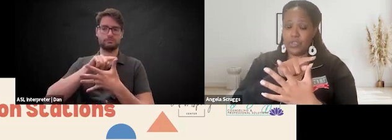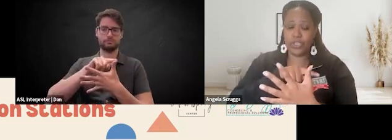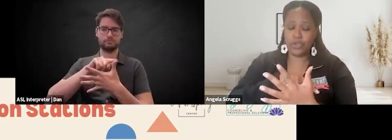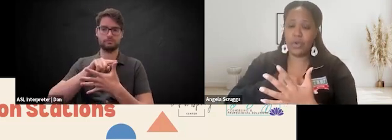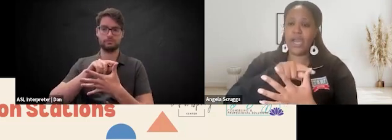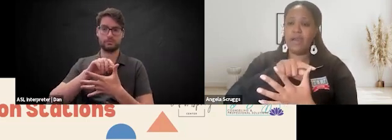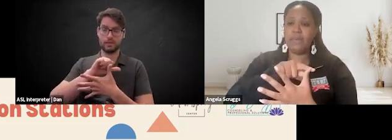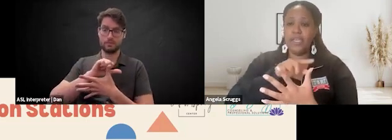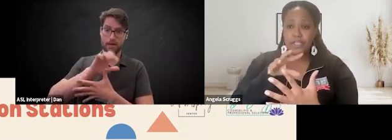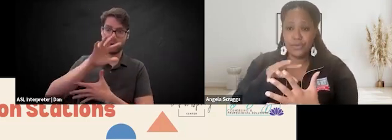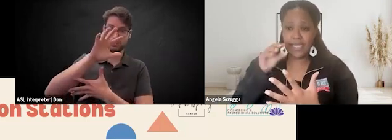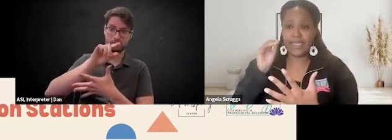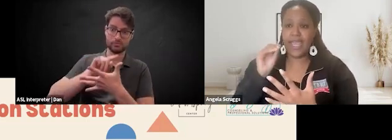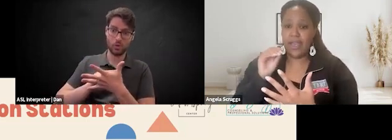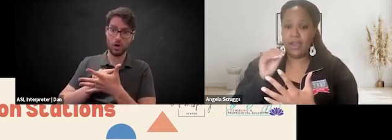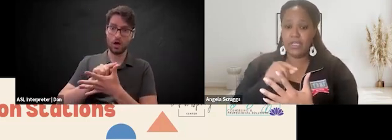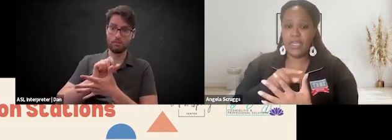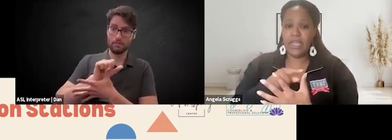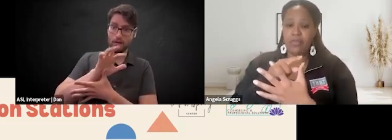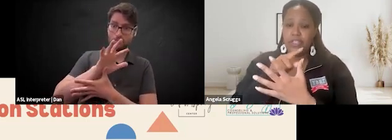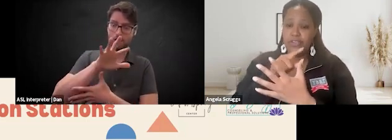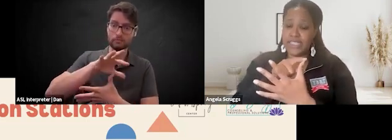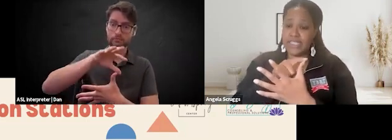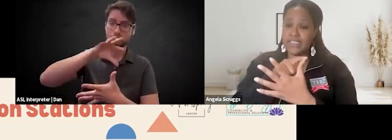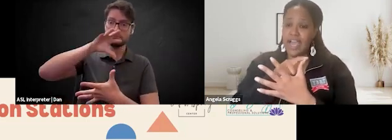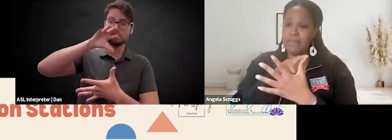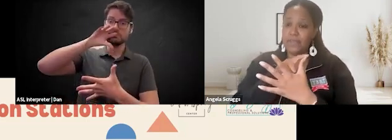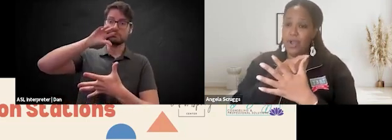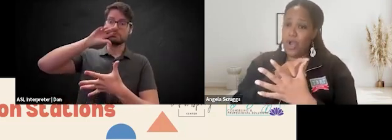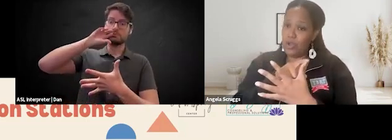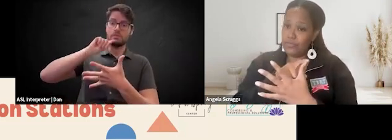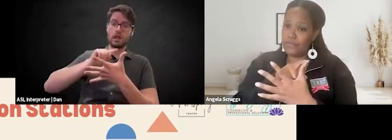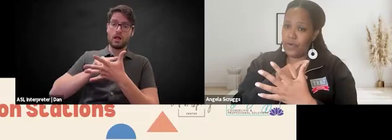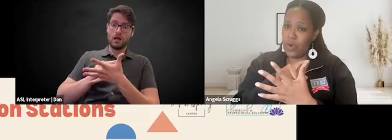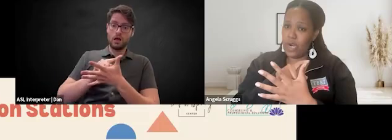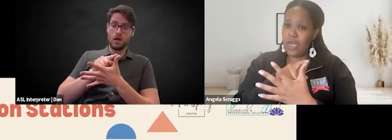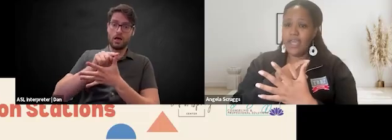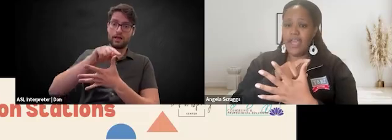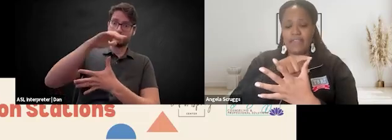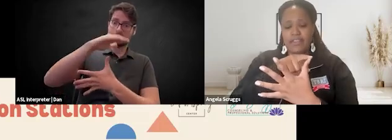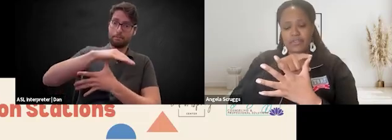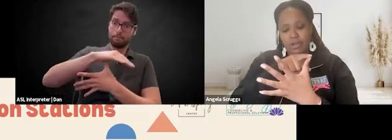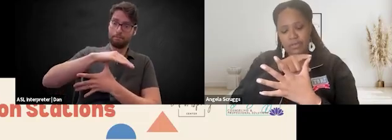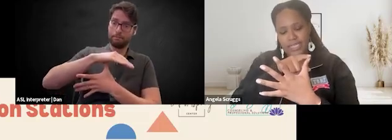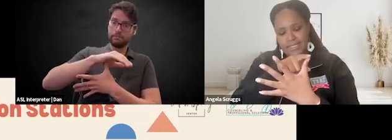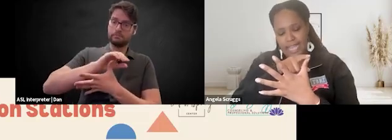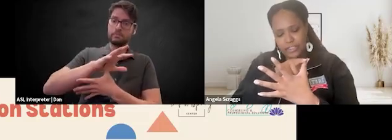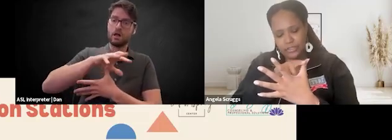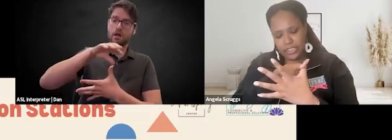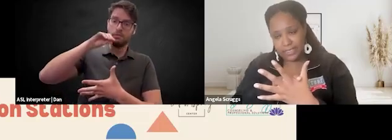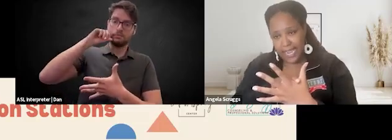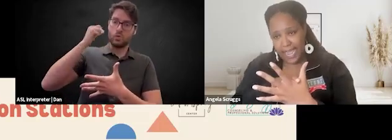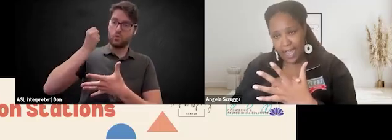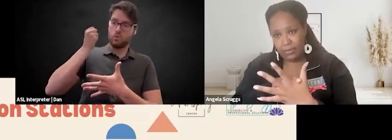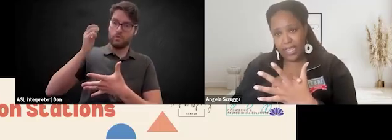So when you go up, you inhale, and when you get to the top, you hold for four. And then you go inside your thumb down.